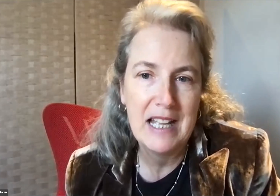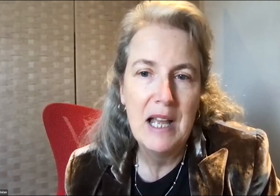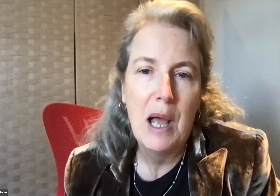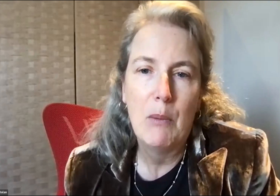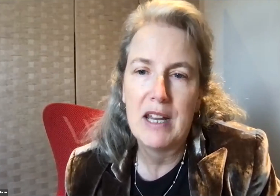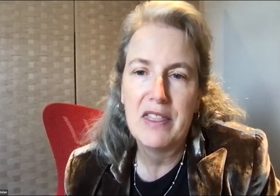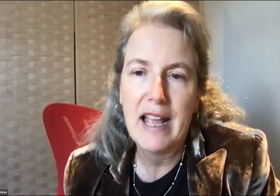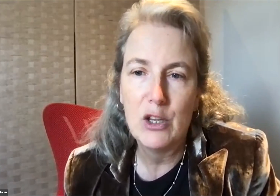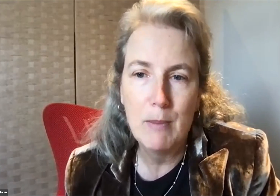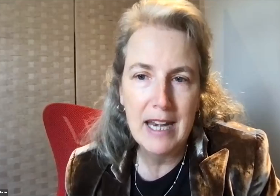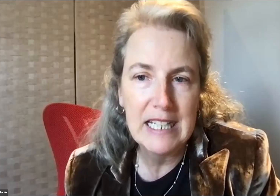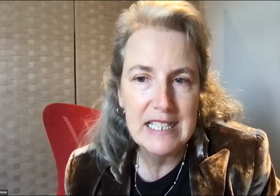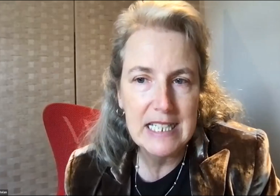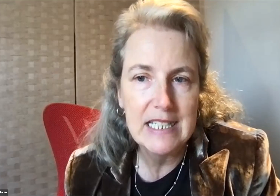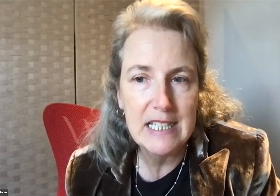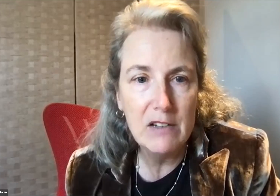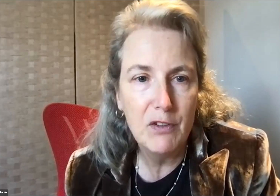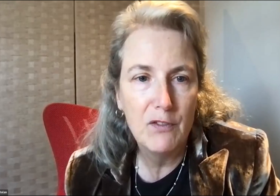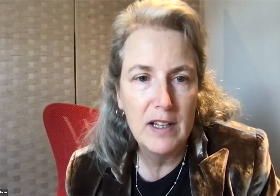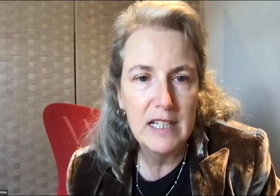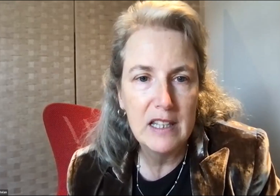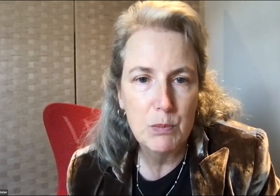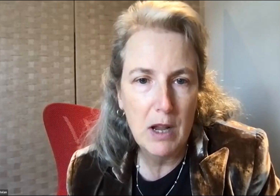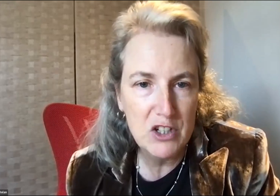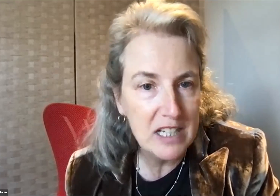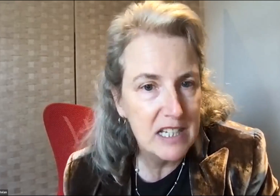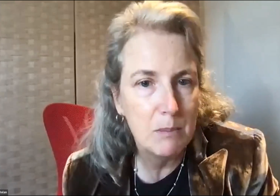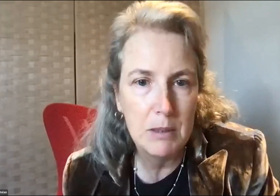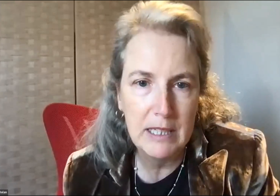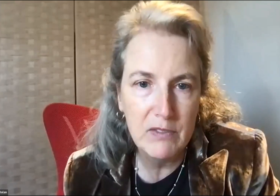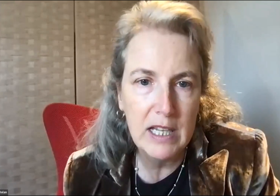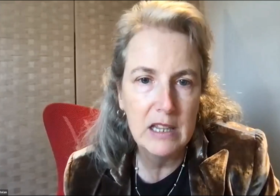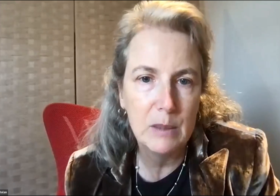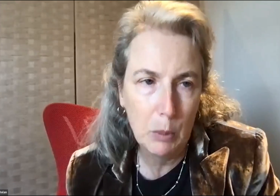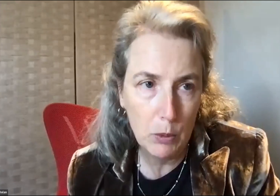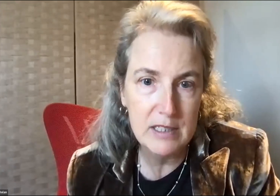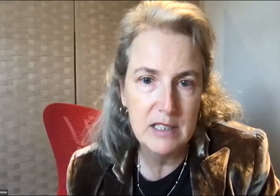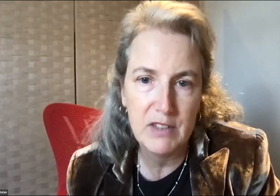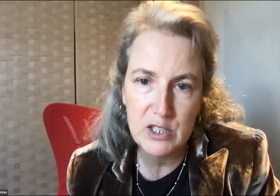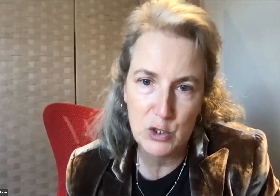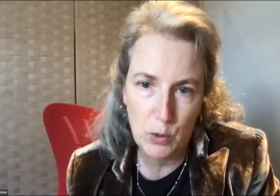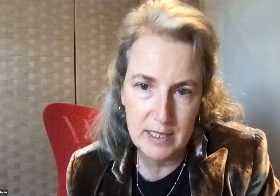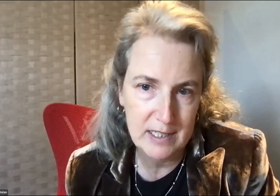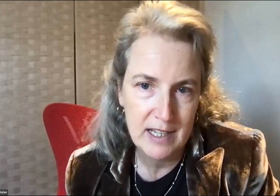I want to thank humanities. Dc. for funding this project, and in believing in the importance of these stories.